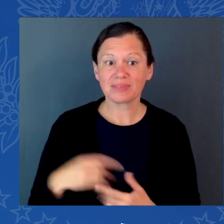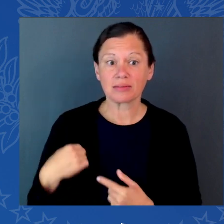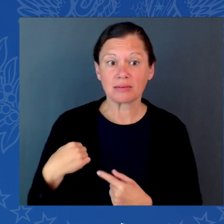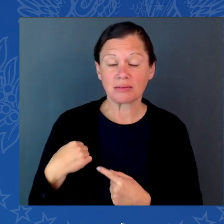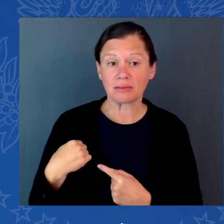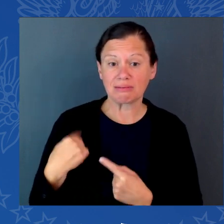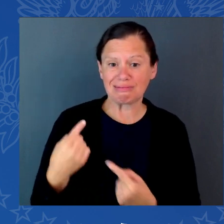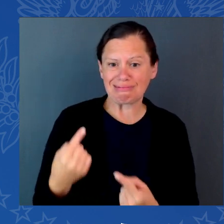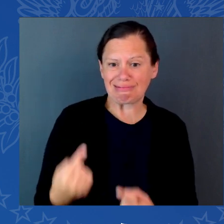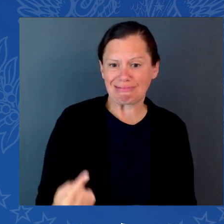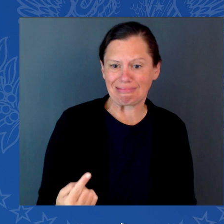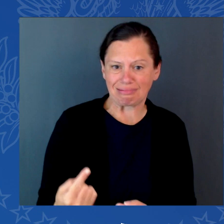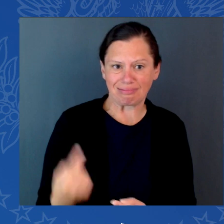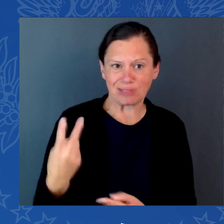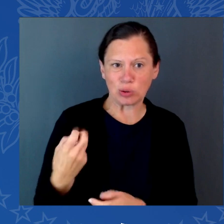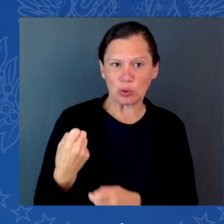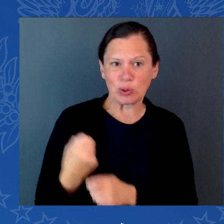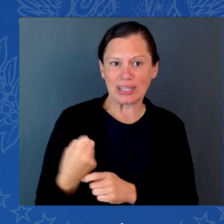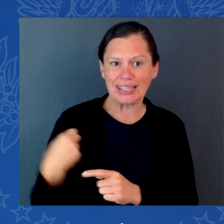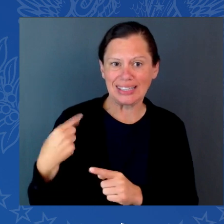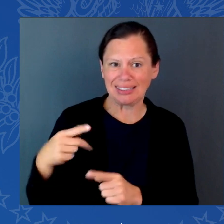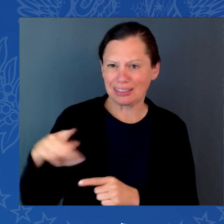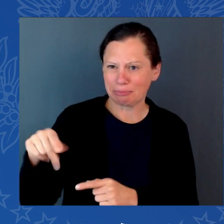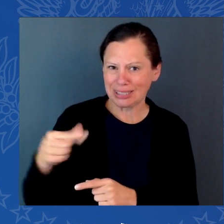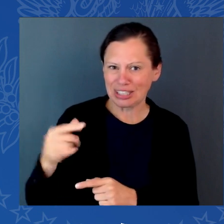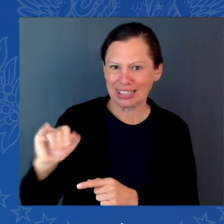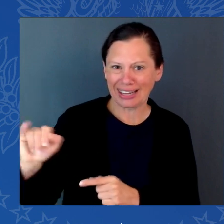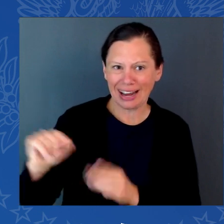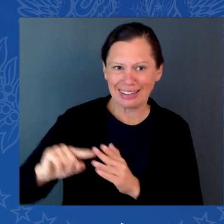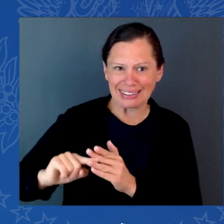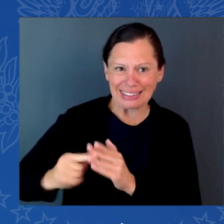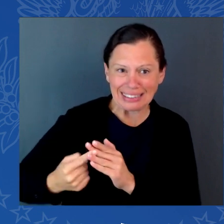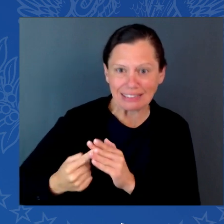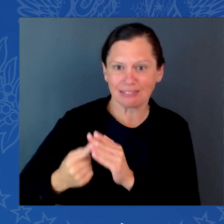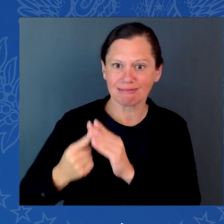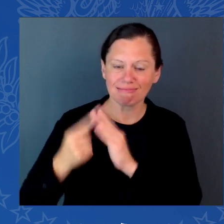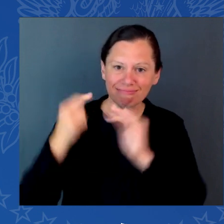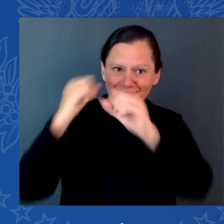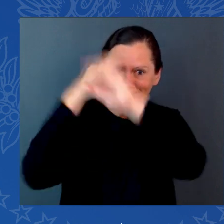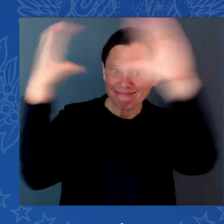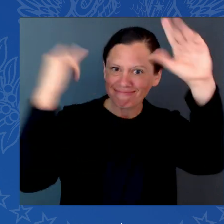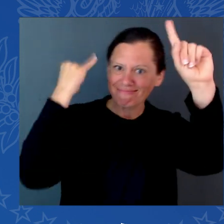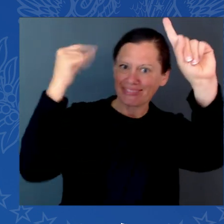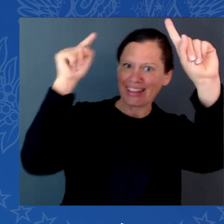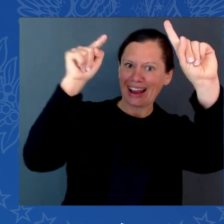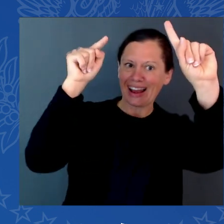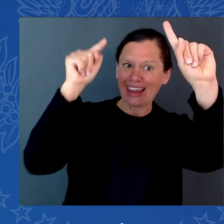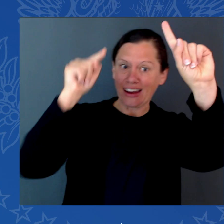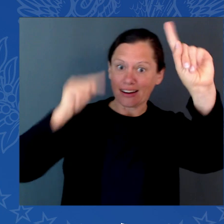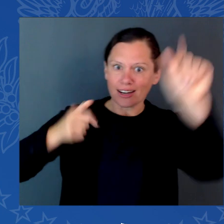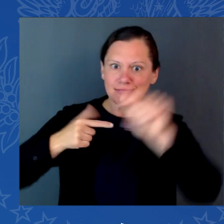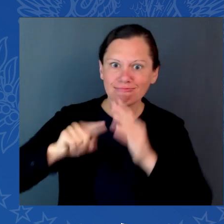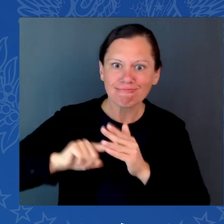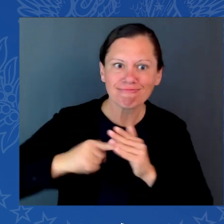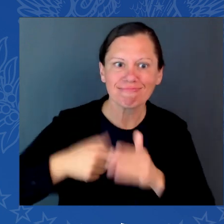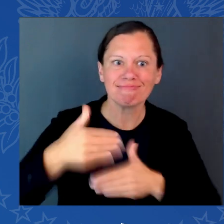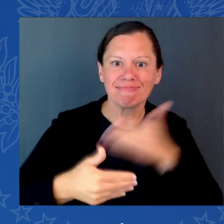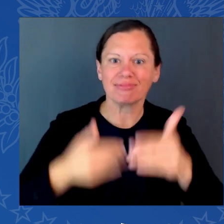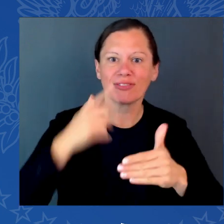a joint vision by the world's leading economies to invest in the infrastructure that low- and middle-income countries need.